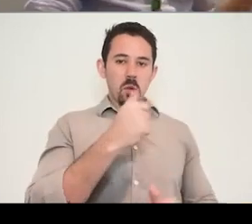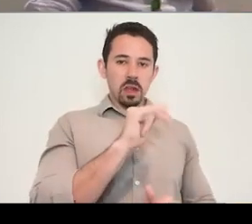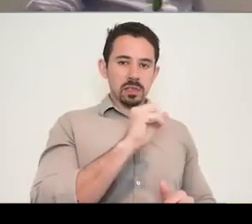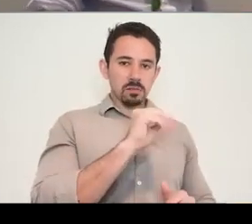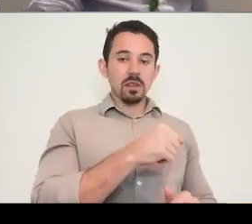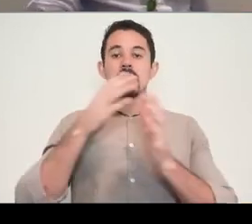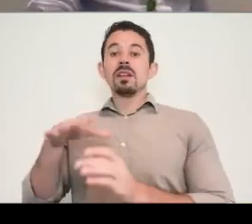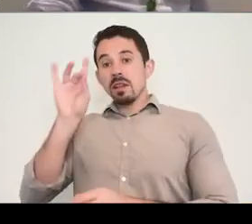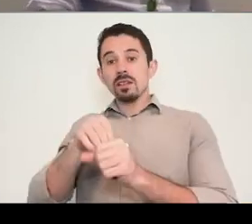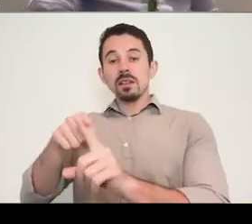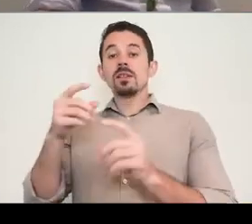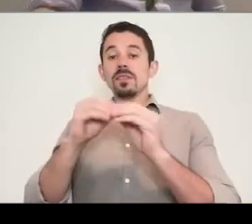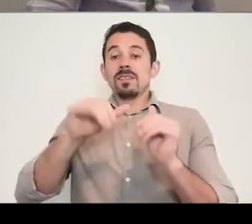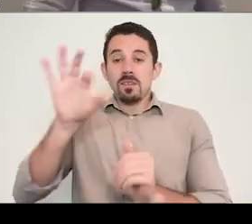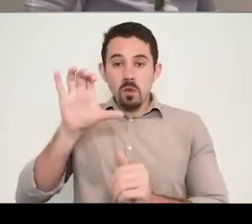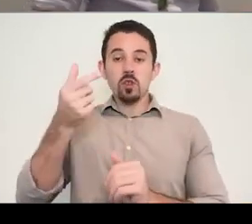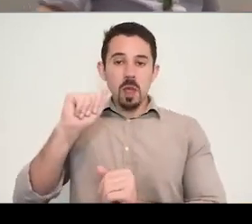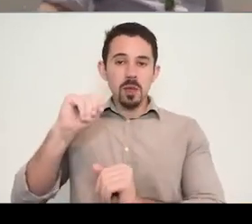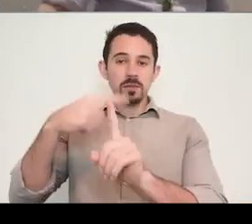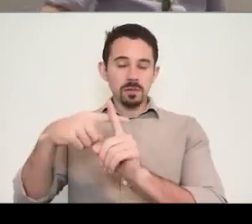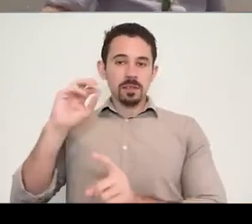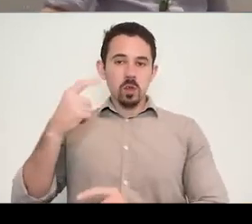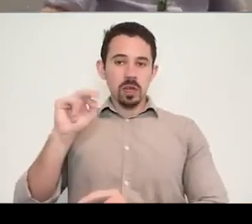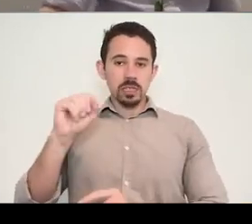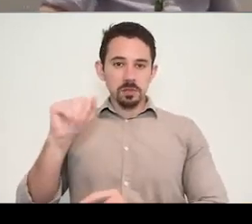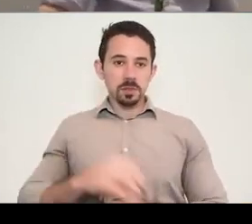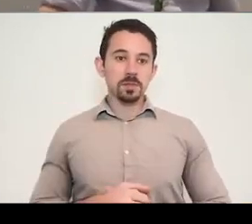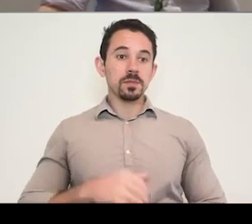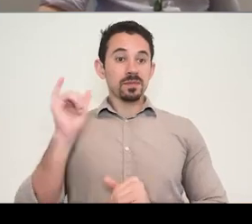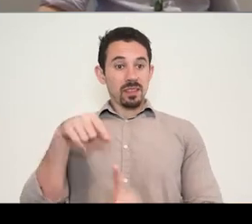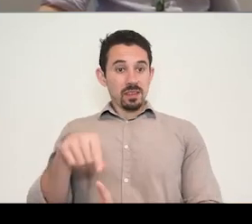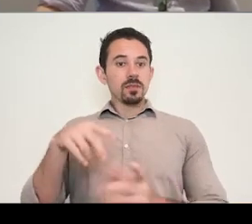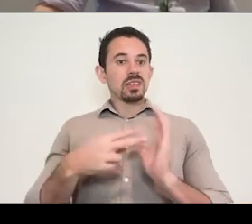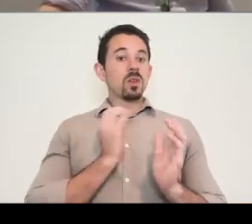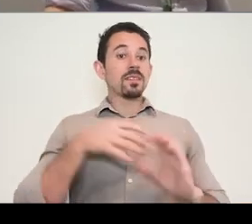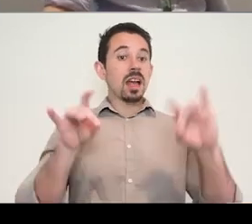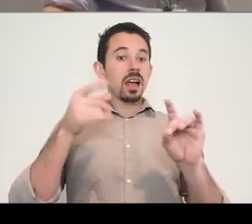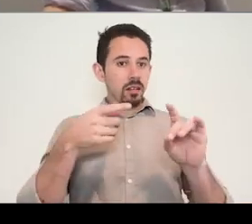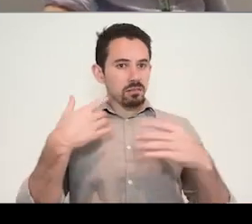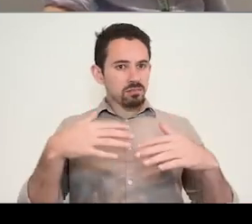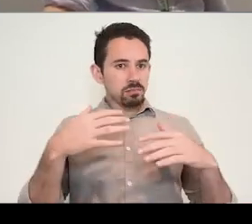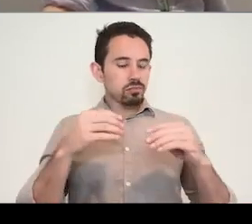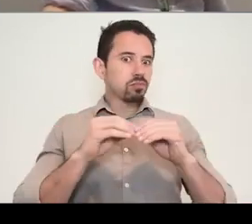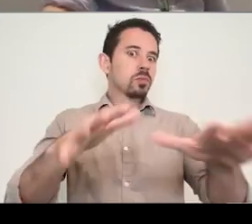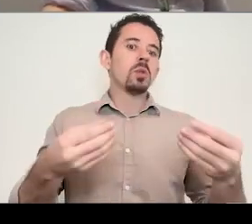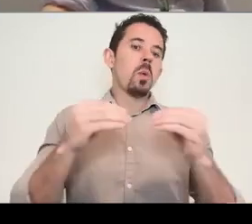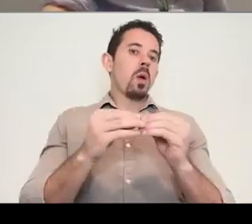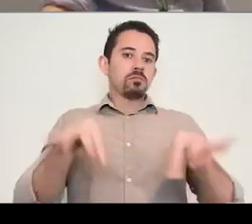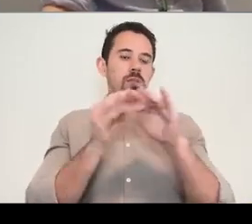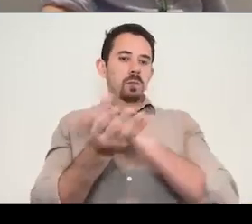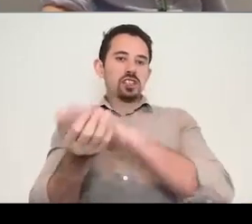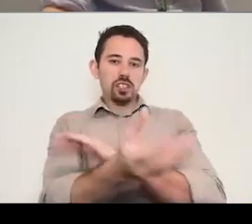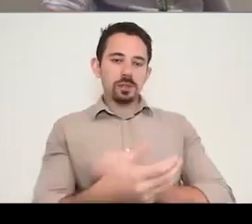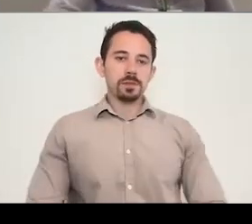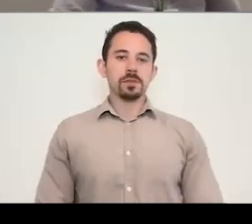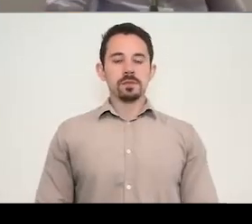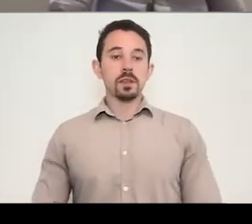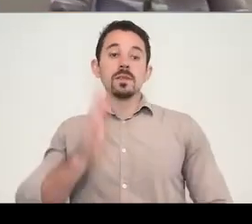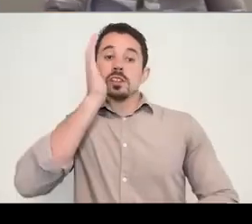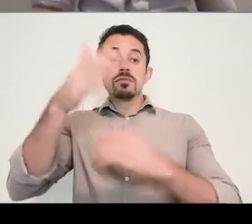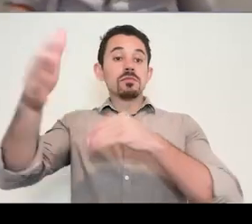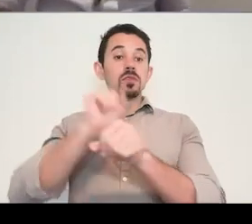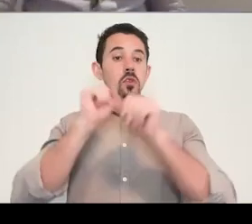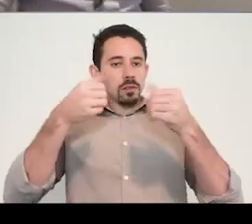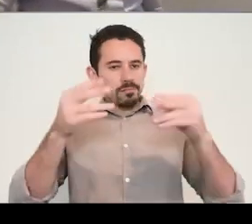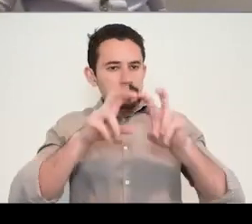positive organisms. This means our findings have far-reaching implications. So future work could